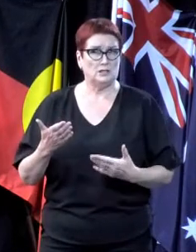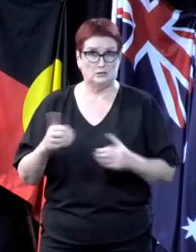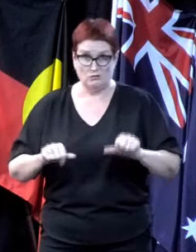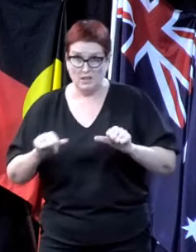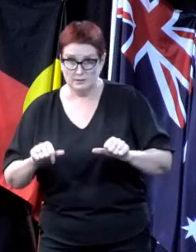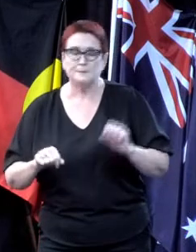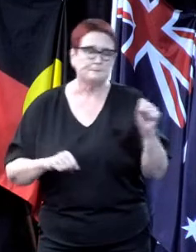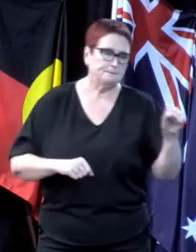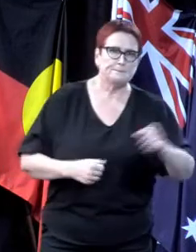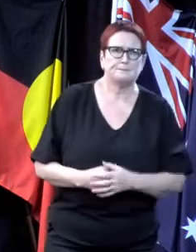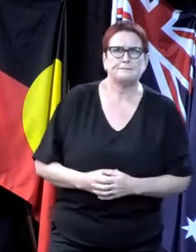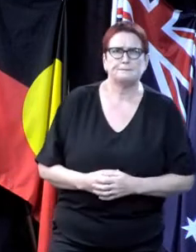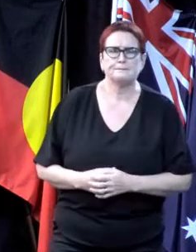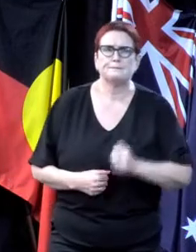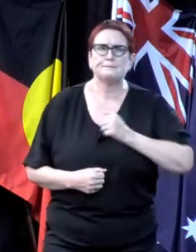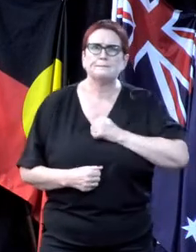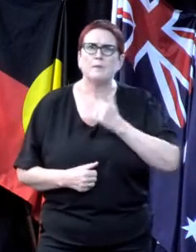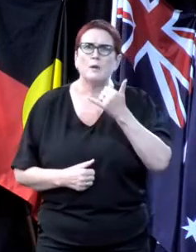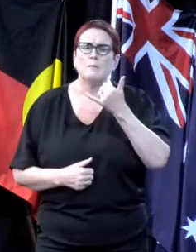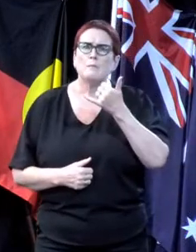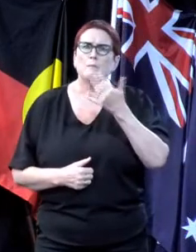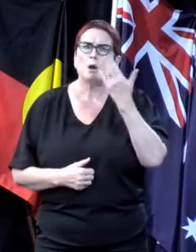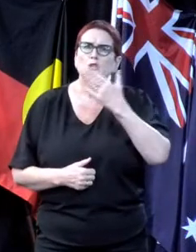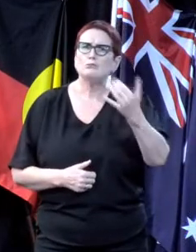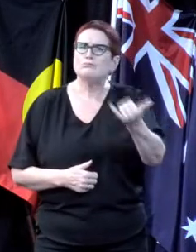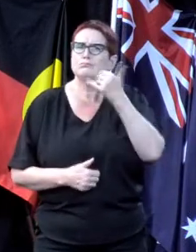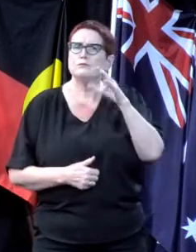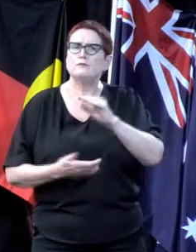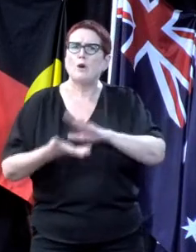from a parent from interstate who needs to move to where we live.